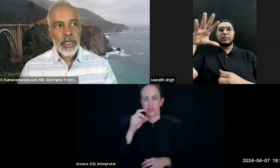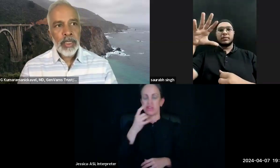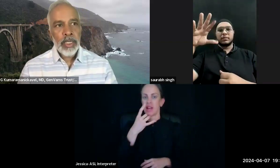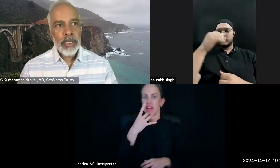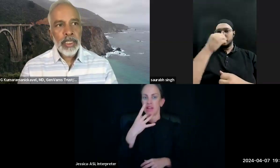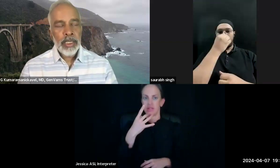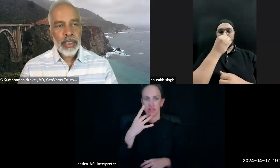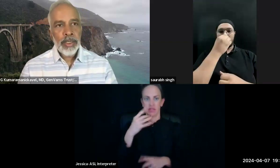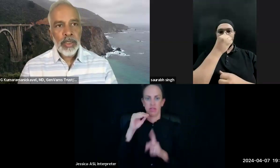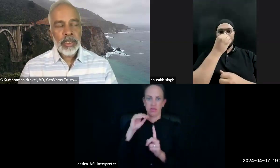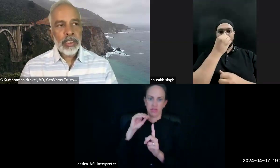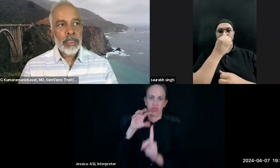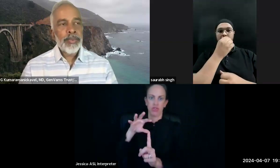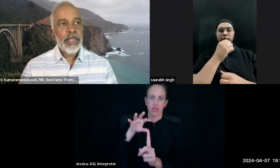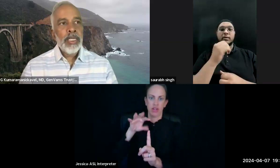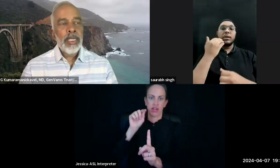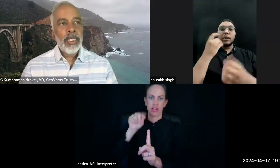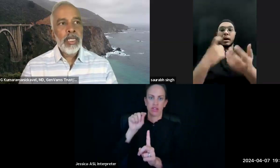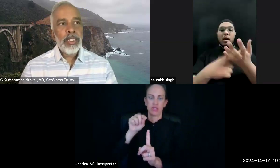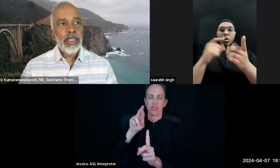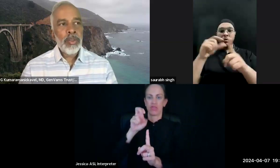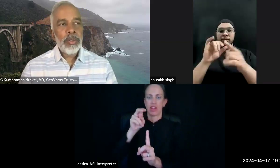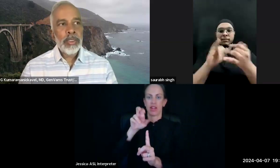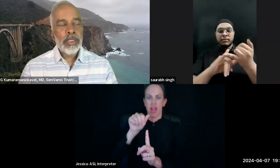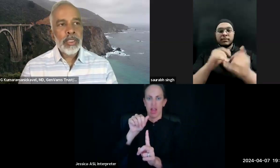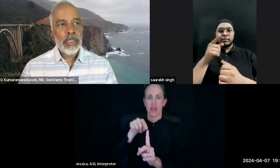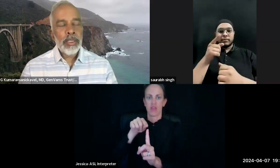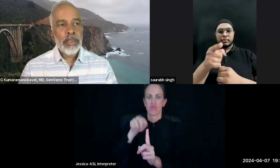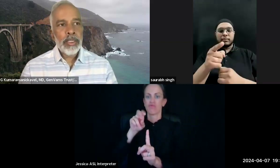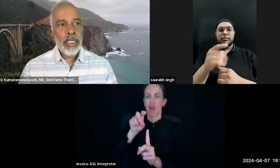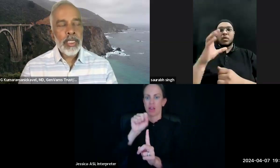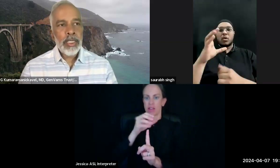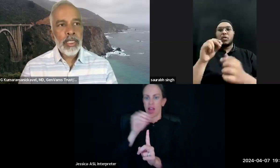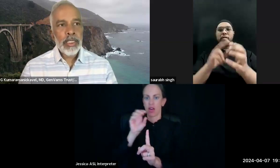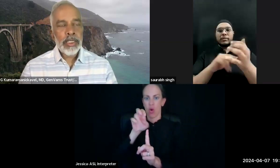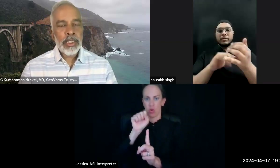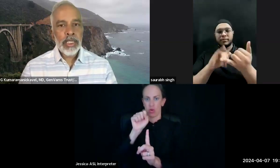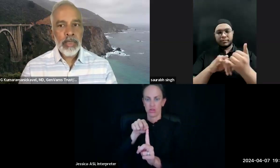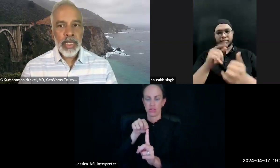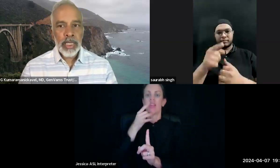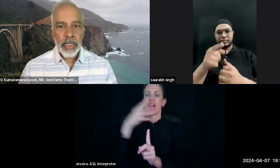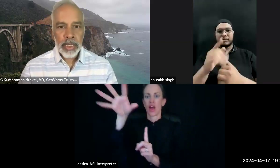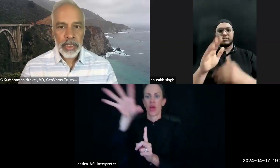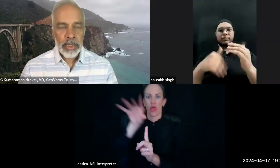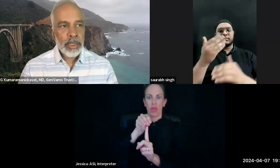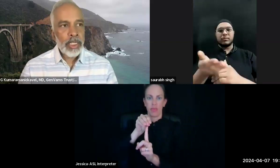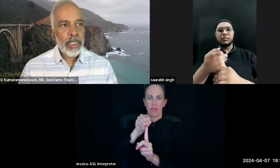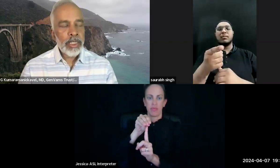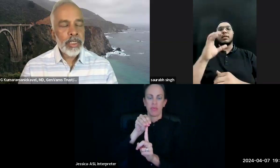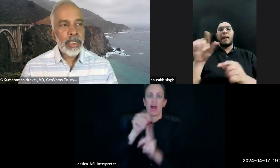particularly the rods and the cones then there is a chemical reaction that is